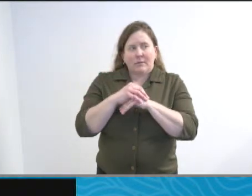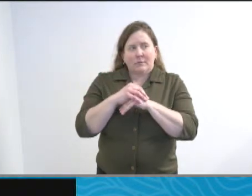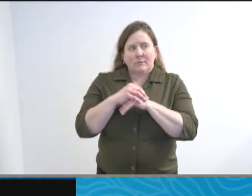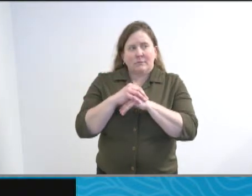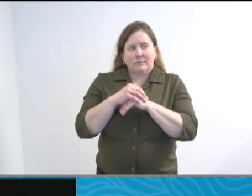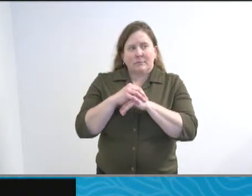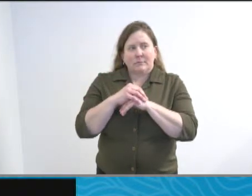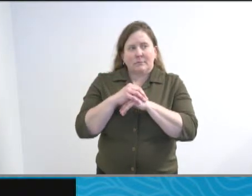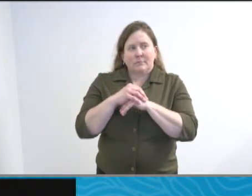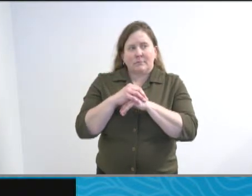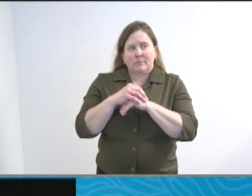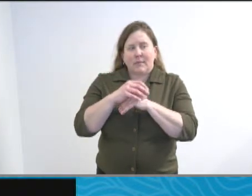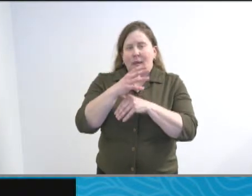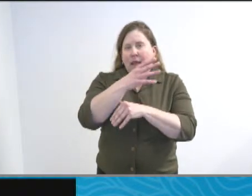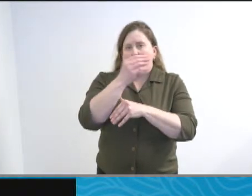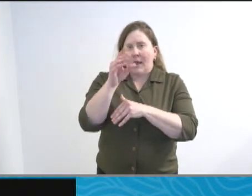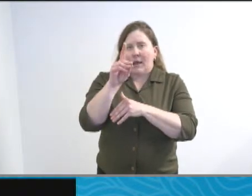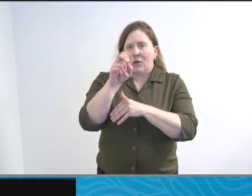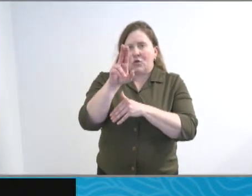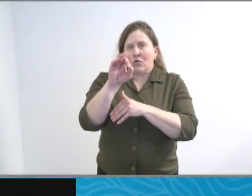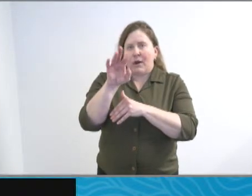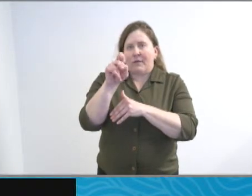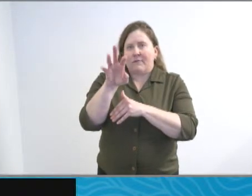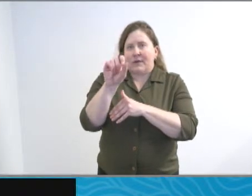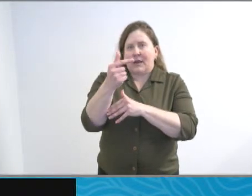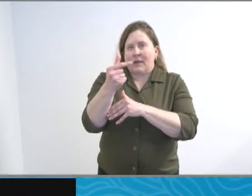our vision to the LCAP priorities, so I'm gonna ask